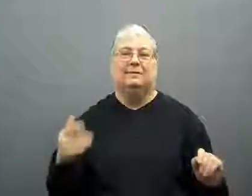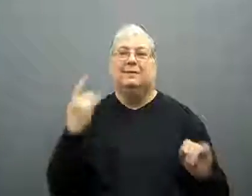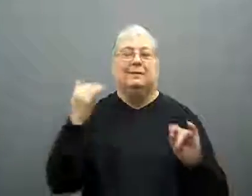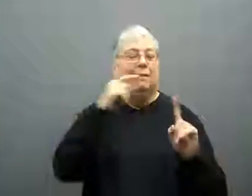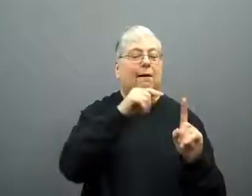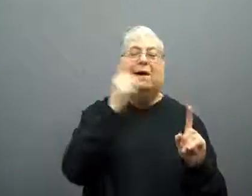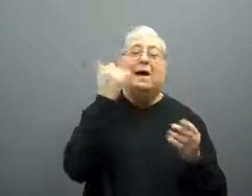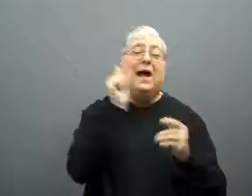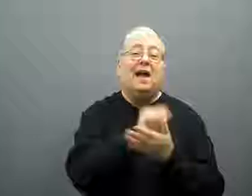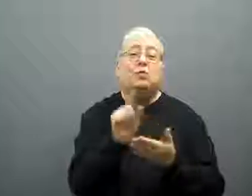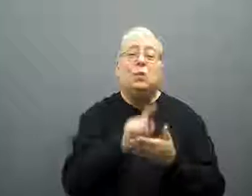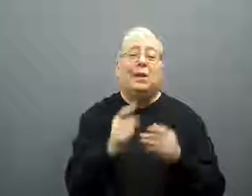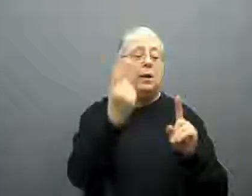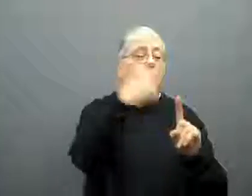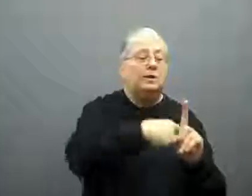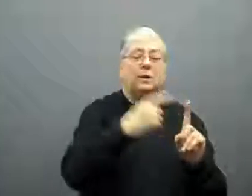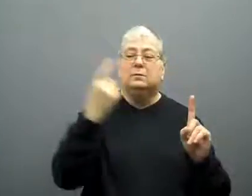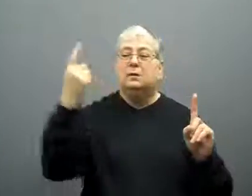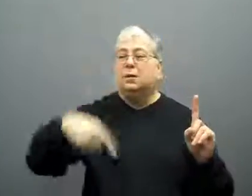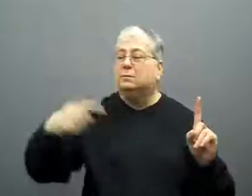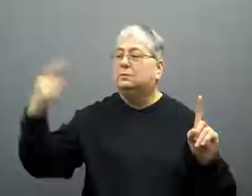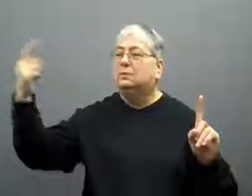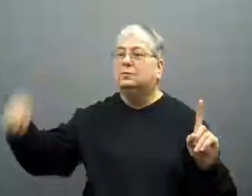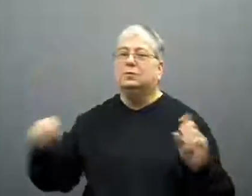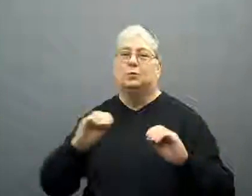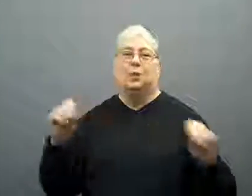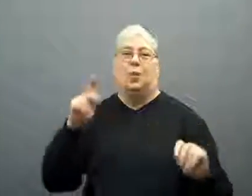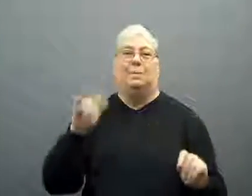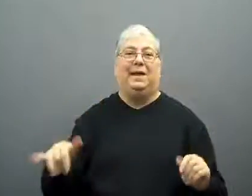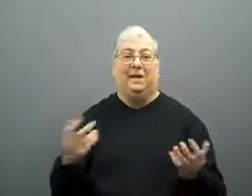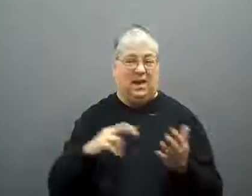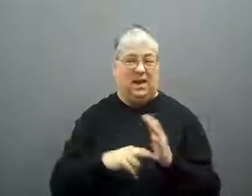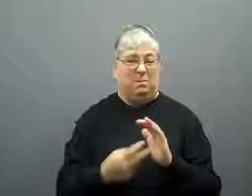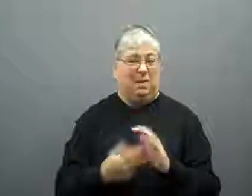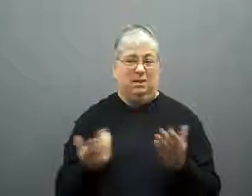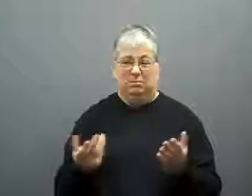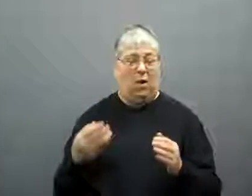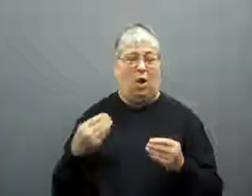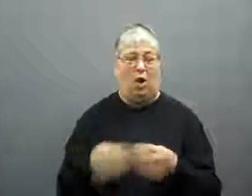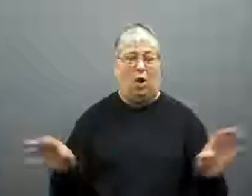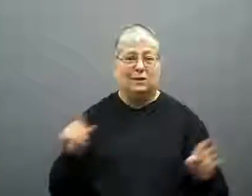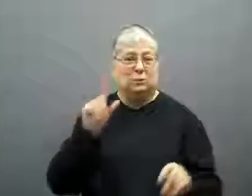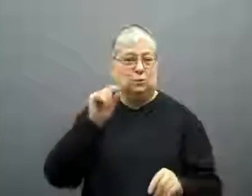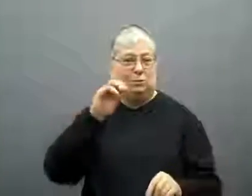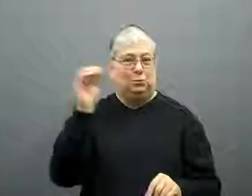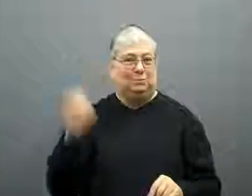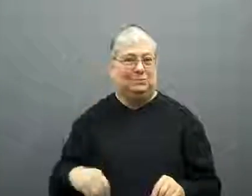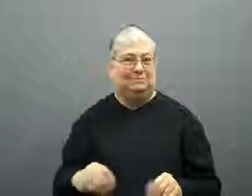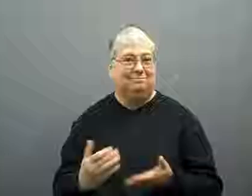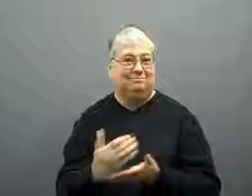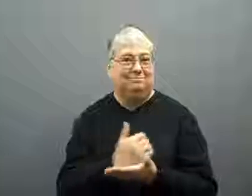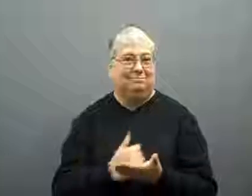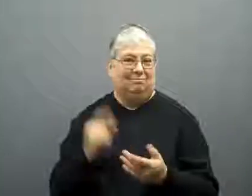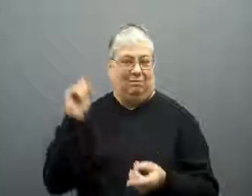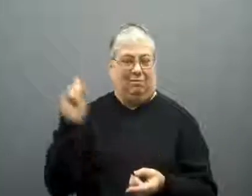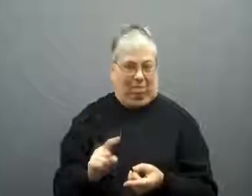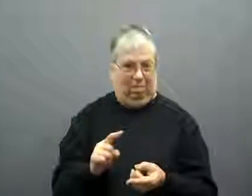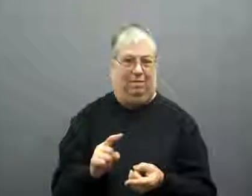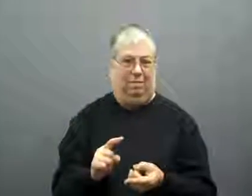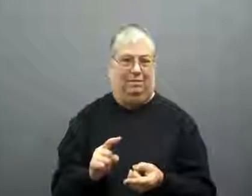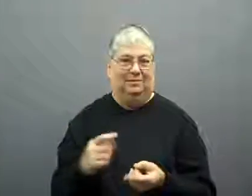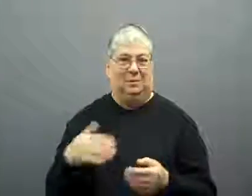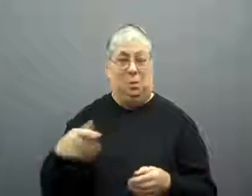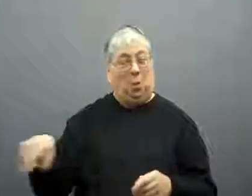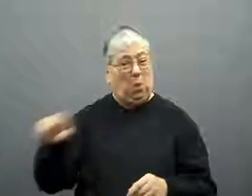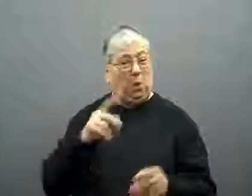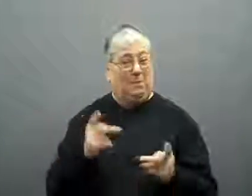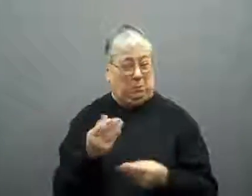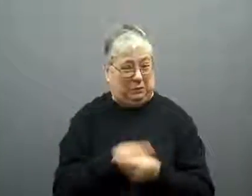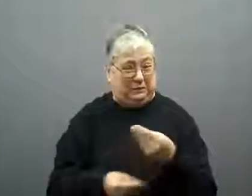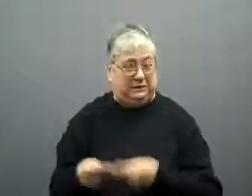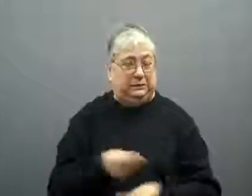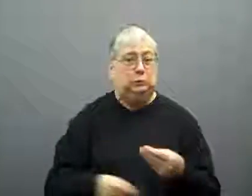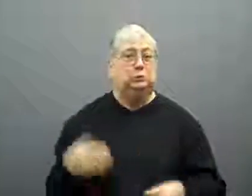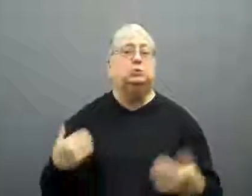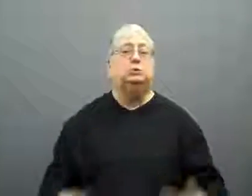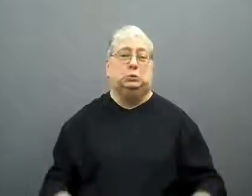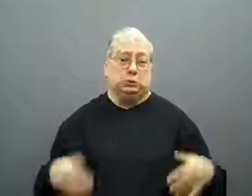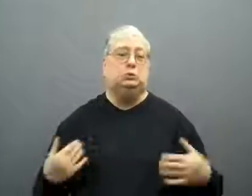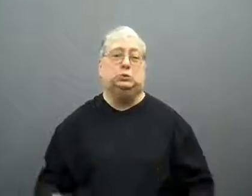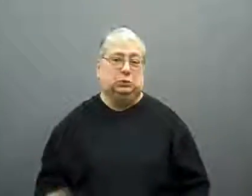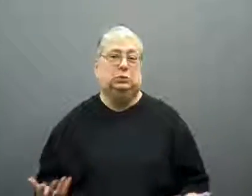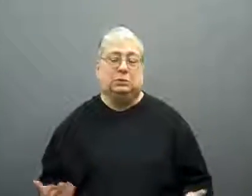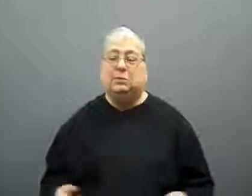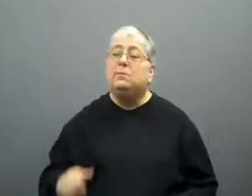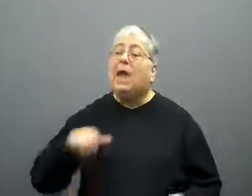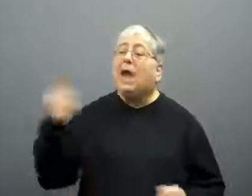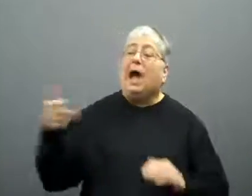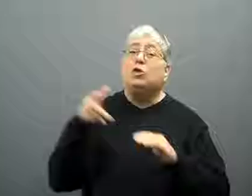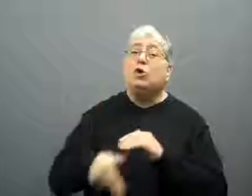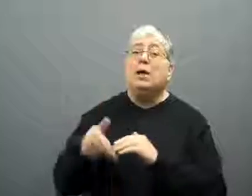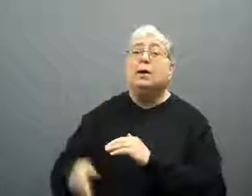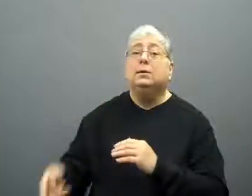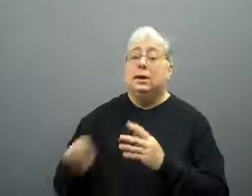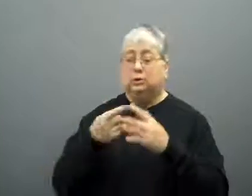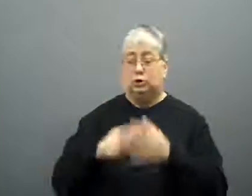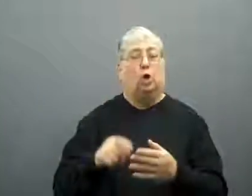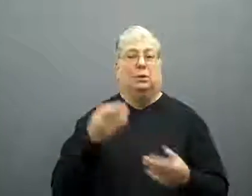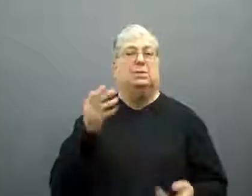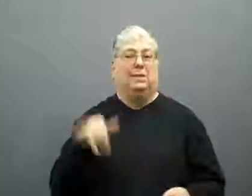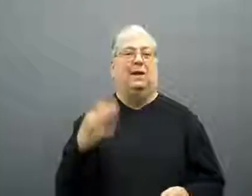They could take a day off each week. That is equivalent to losing 20% of their pay.